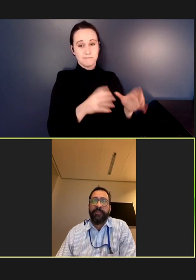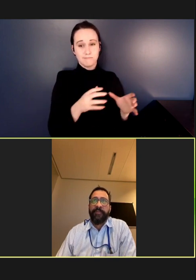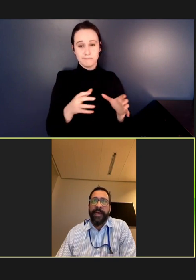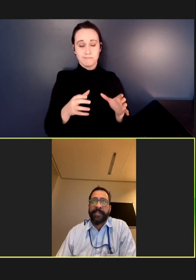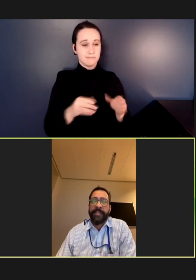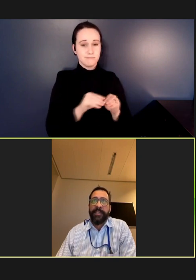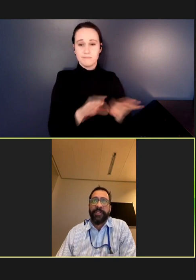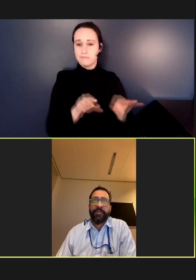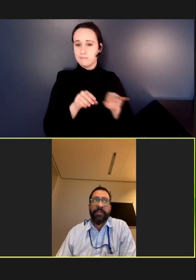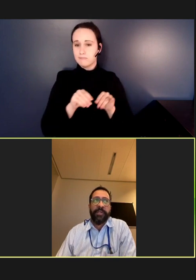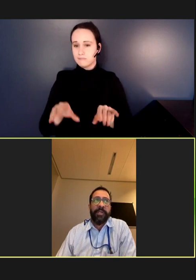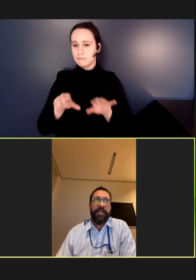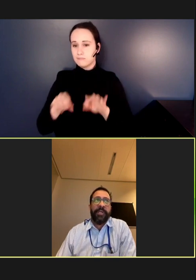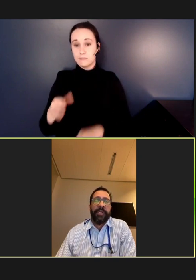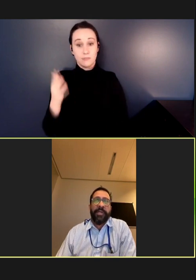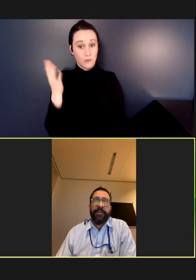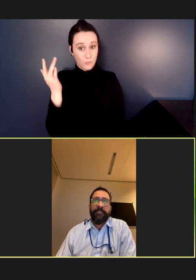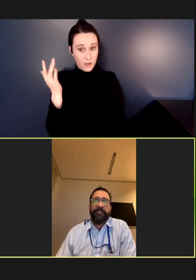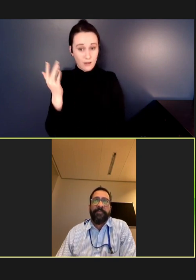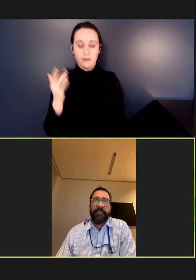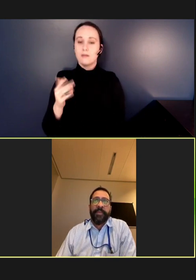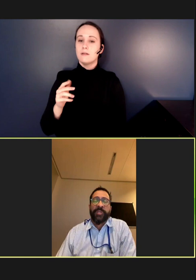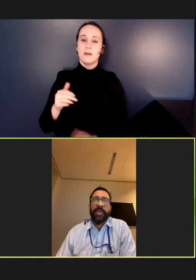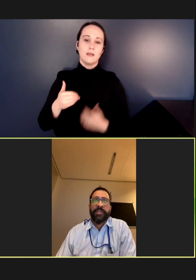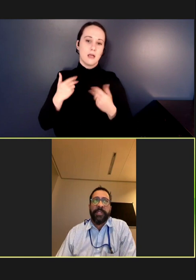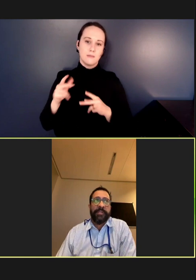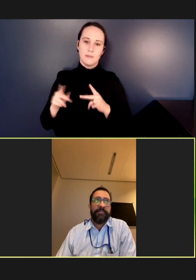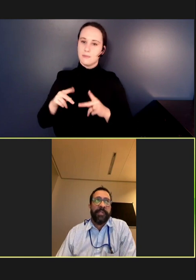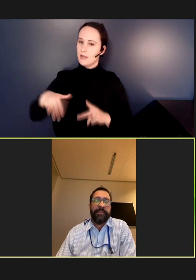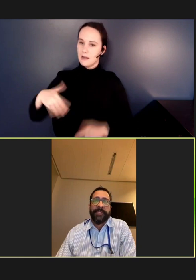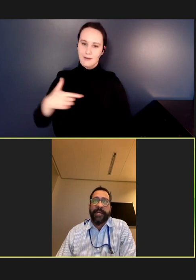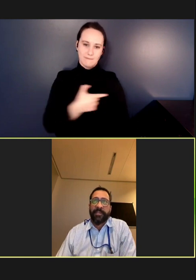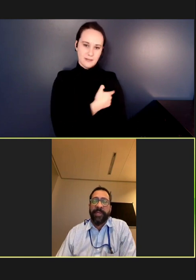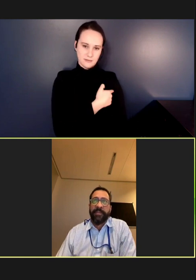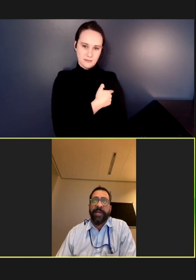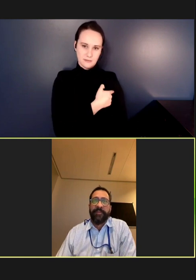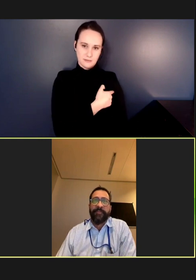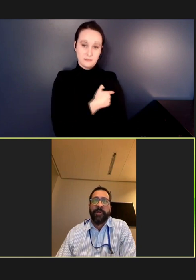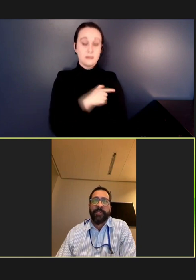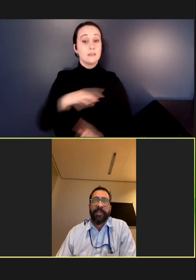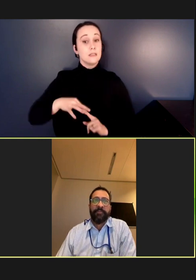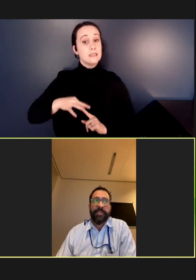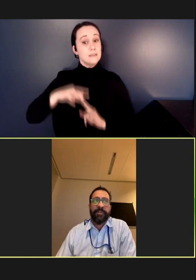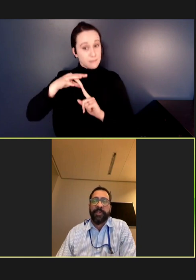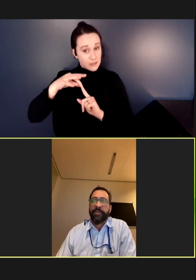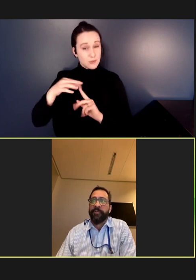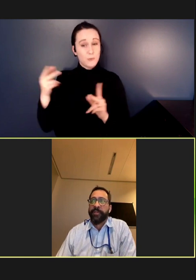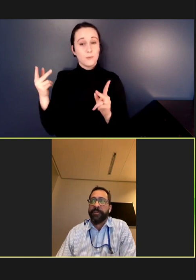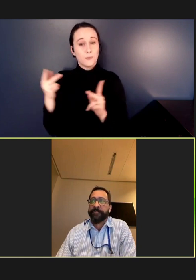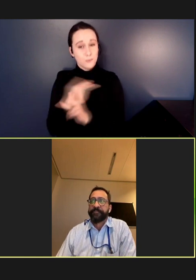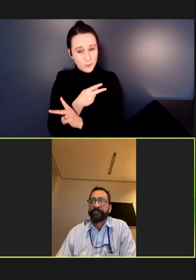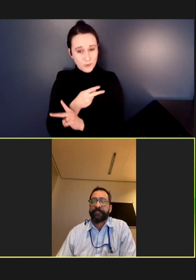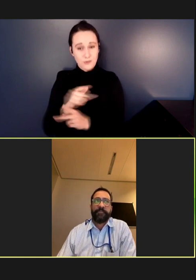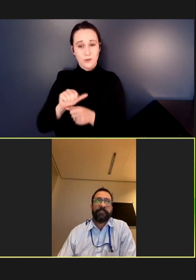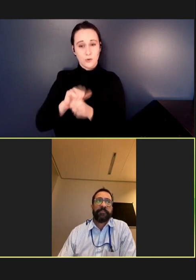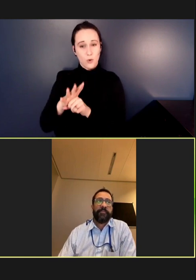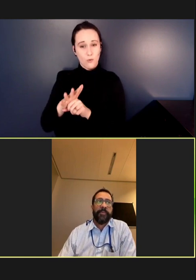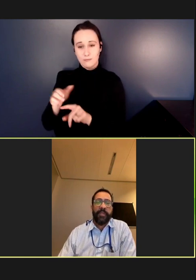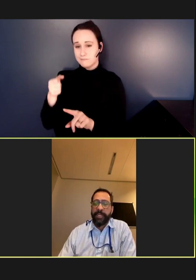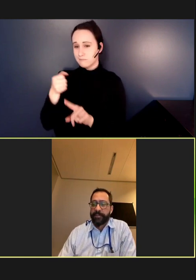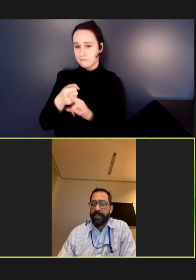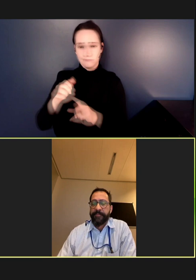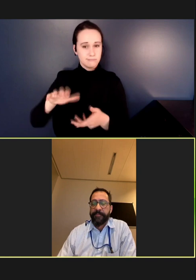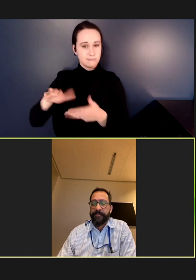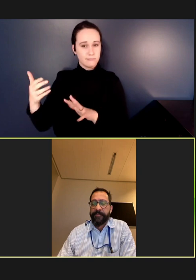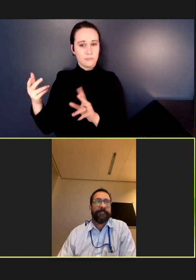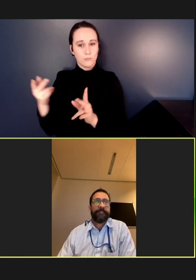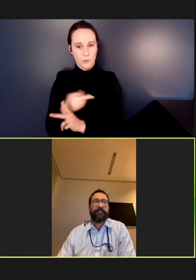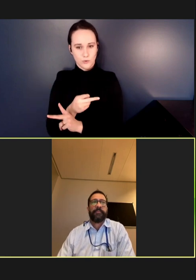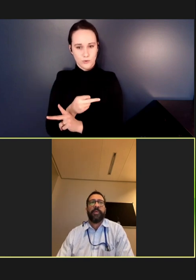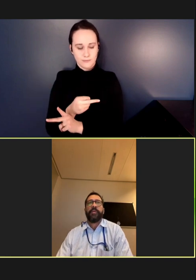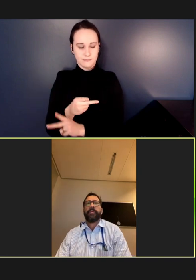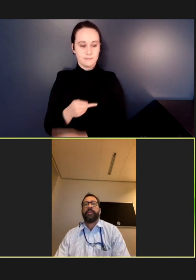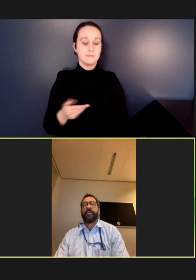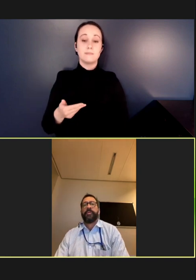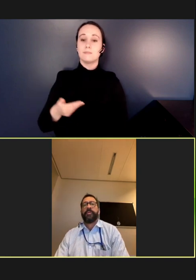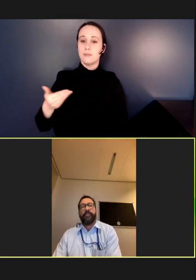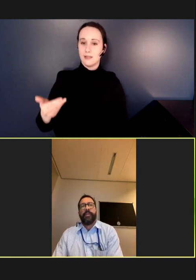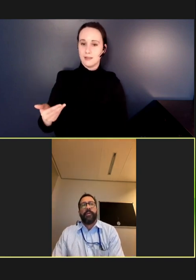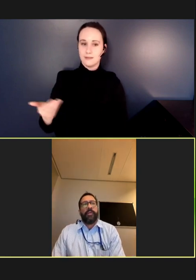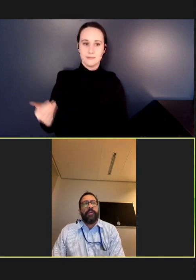unvaccinated children especially exacerbated by the fall in coverage during COVID. Next slide.